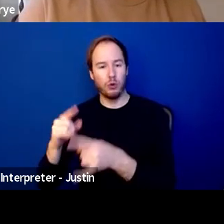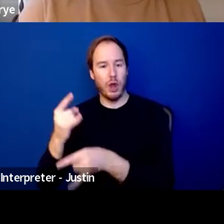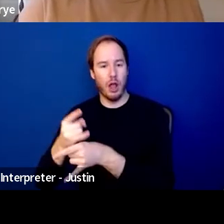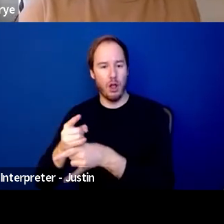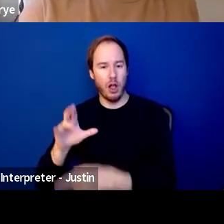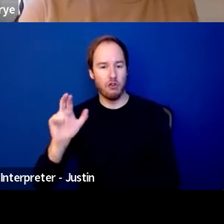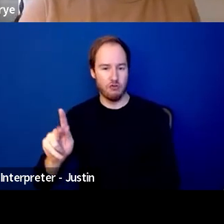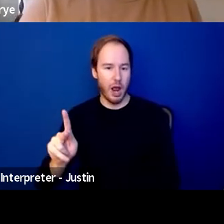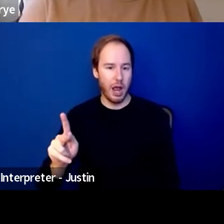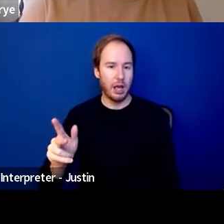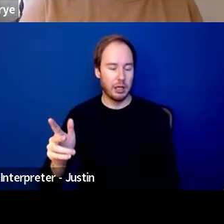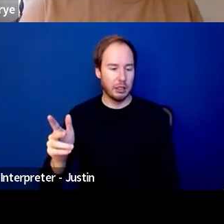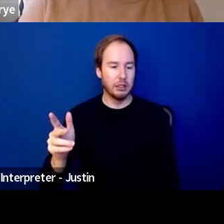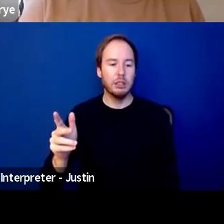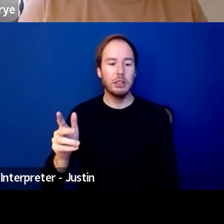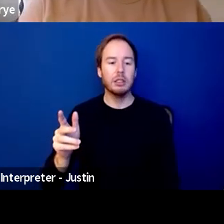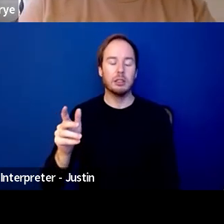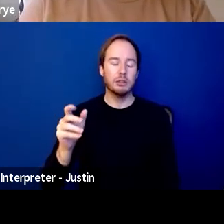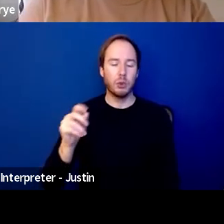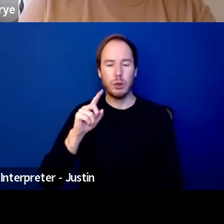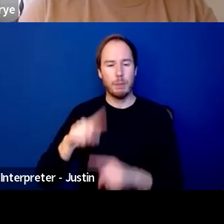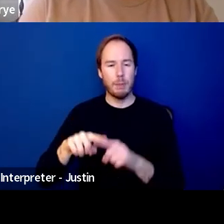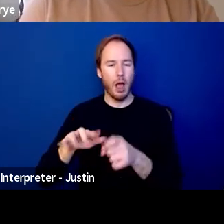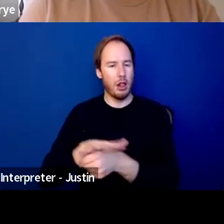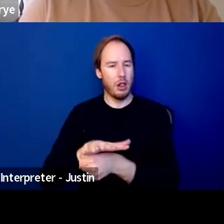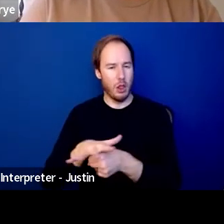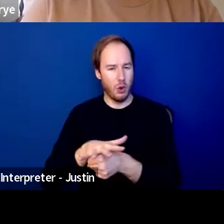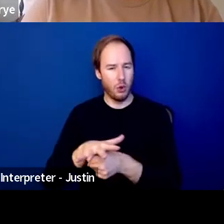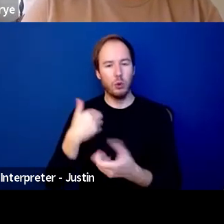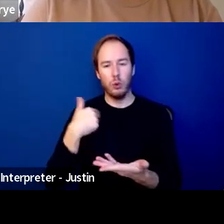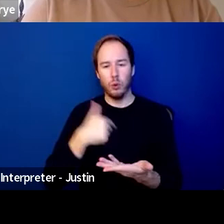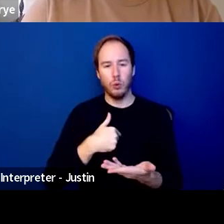And so subsequently we tended to see a lot of